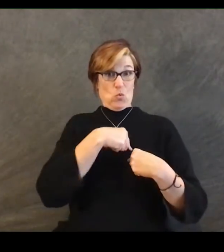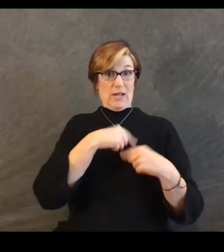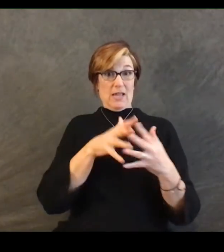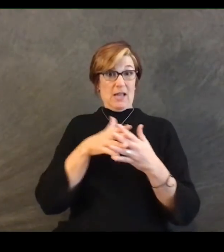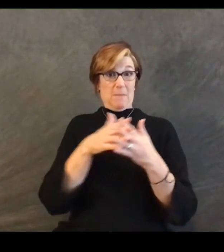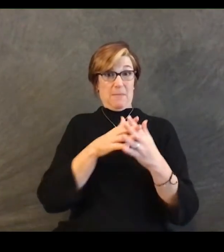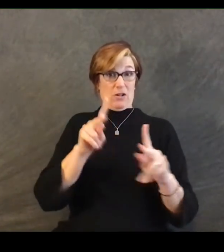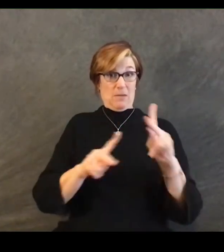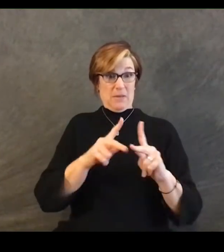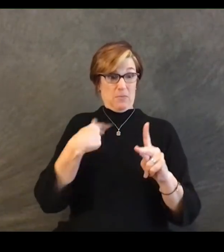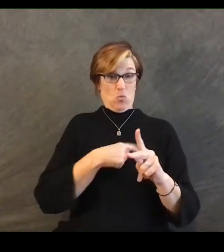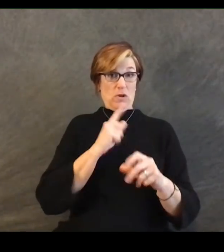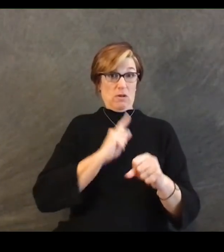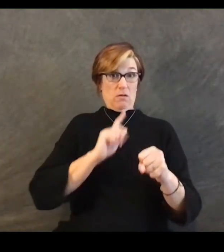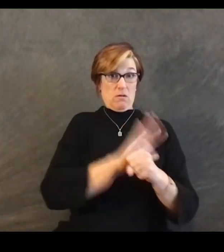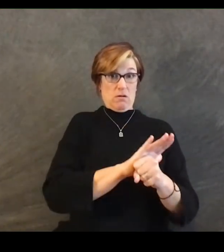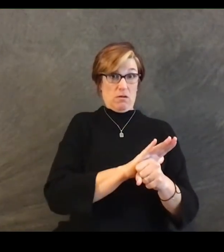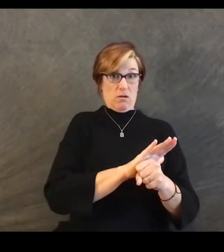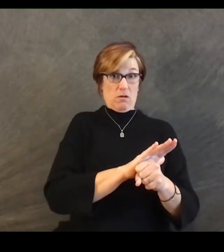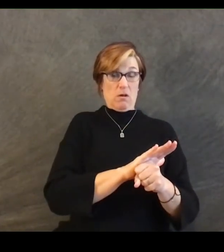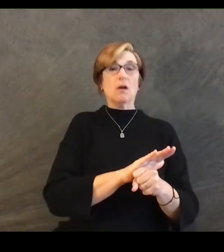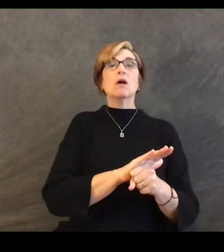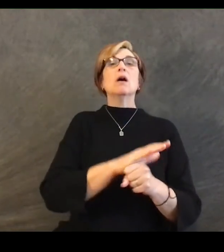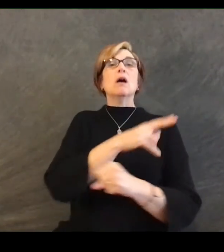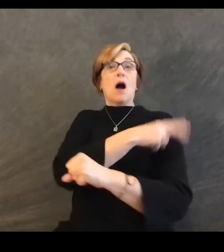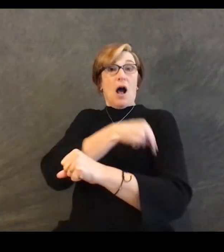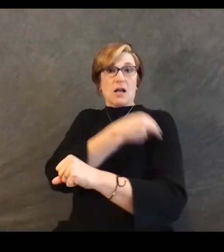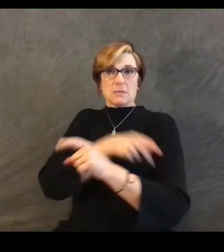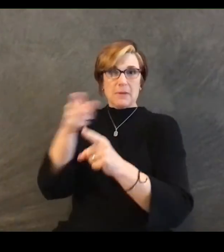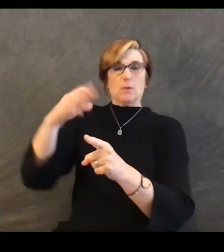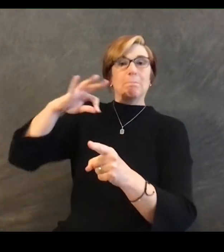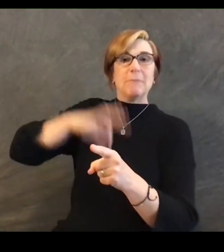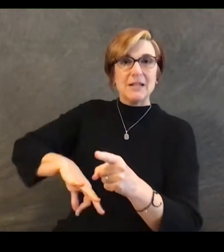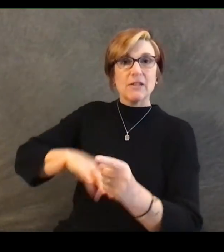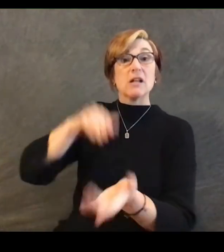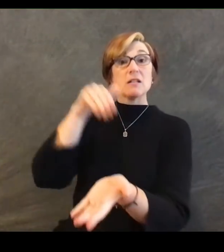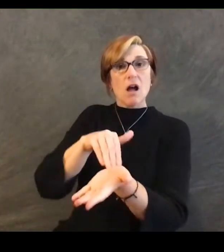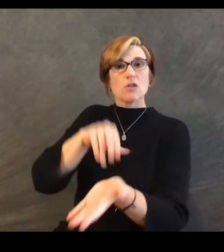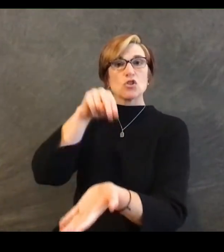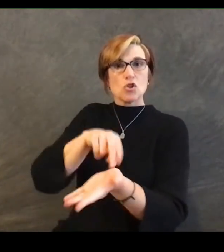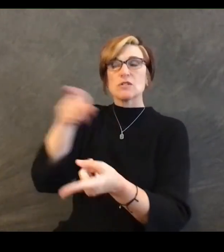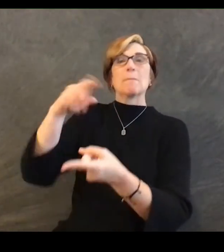to mitigate community by community this is done community by community we all